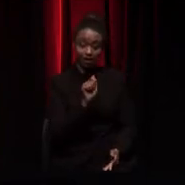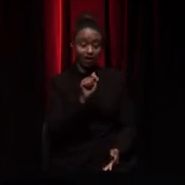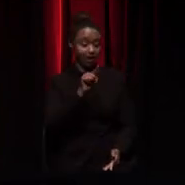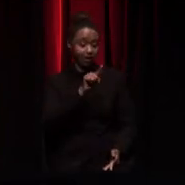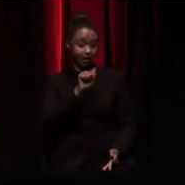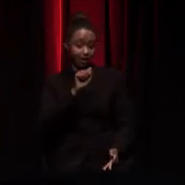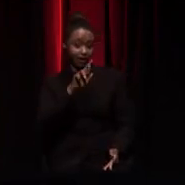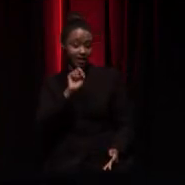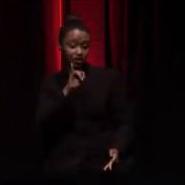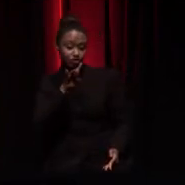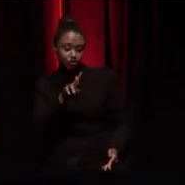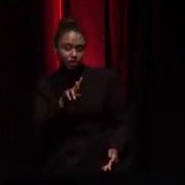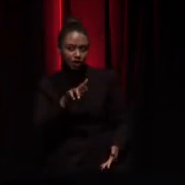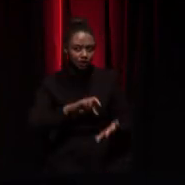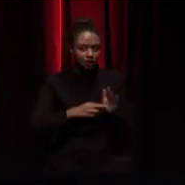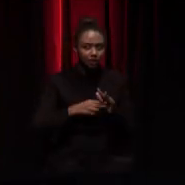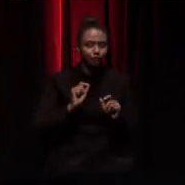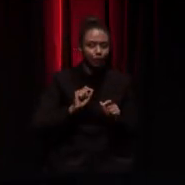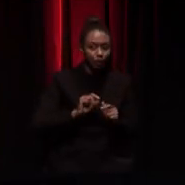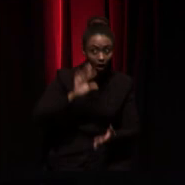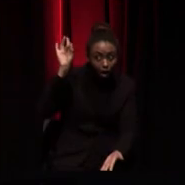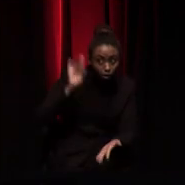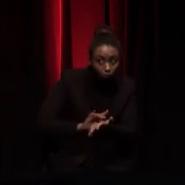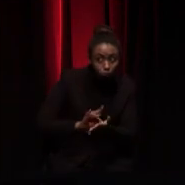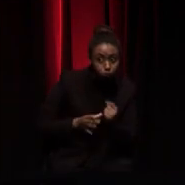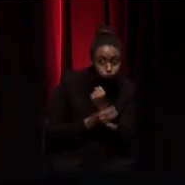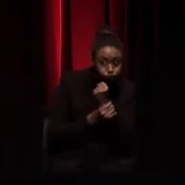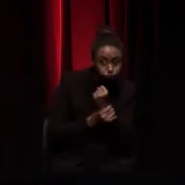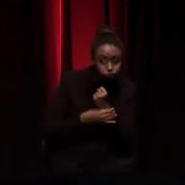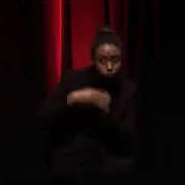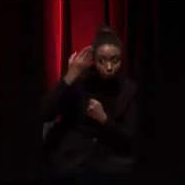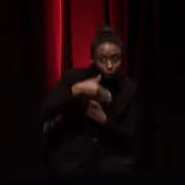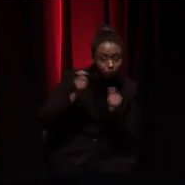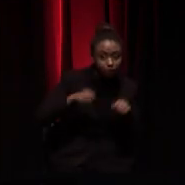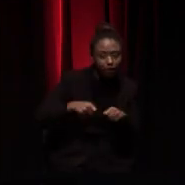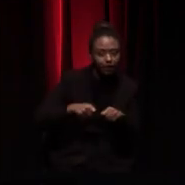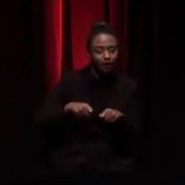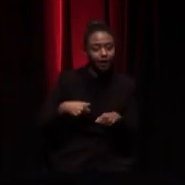So in regards to brands